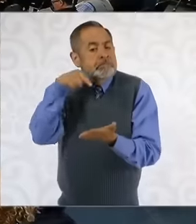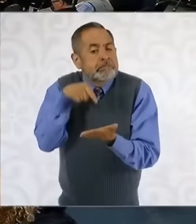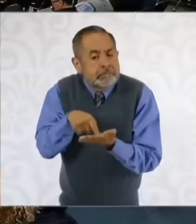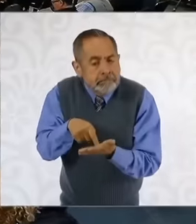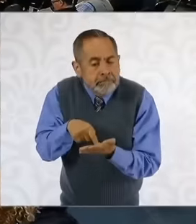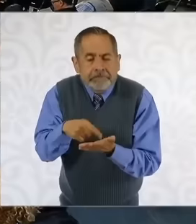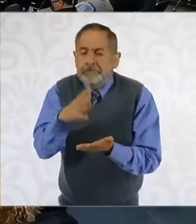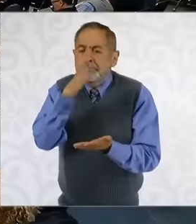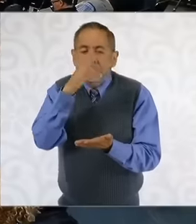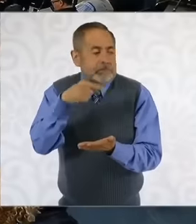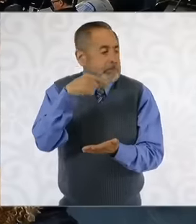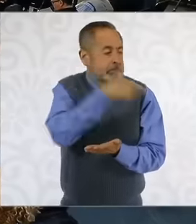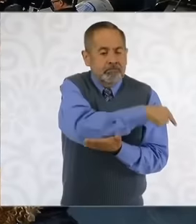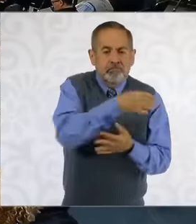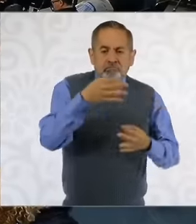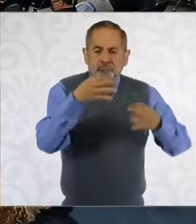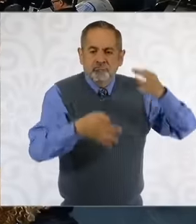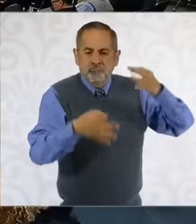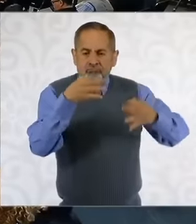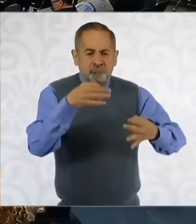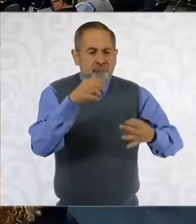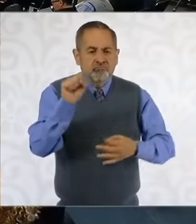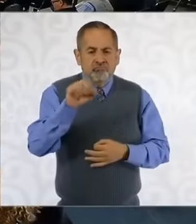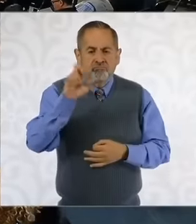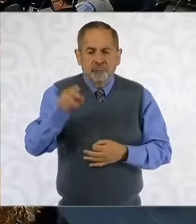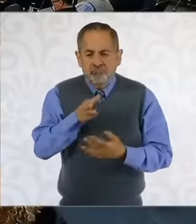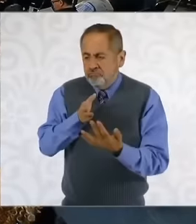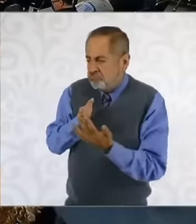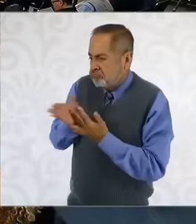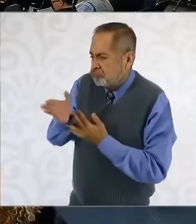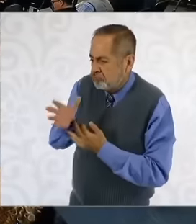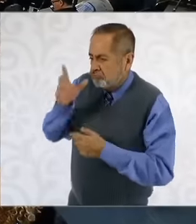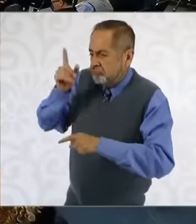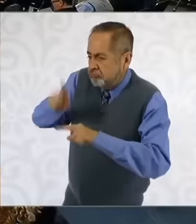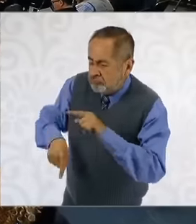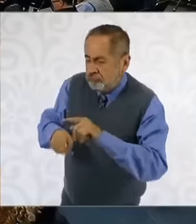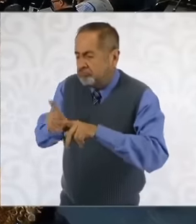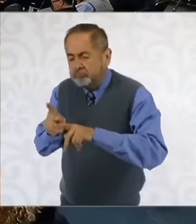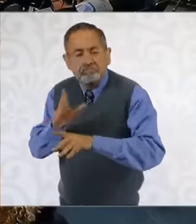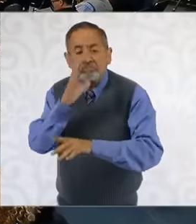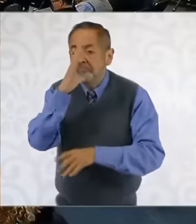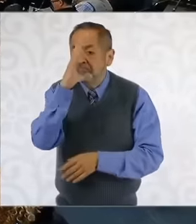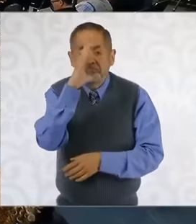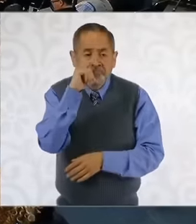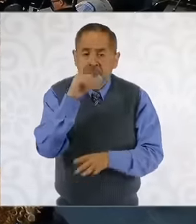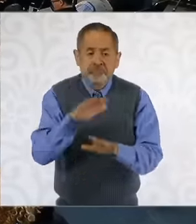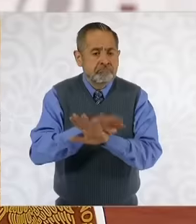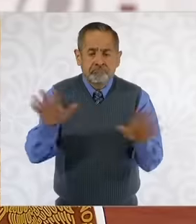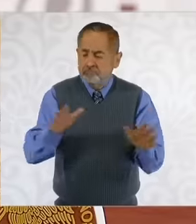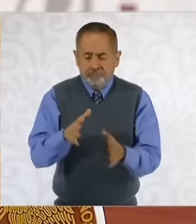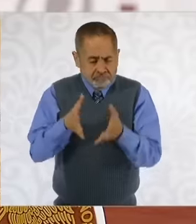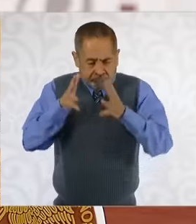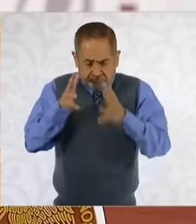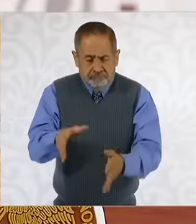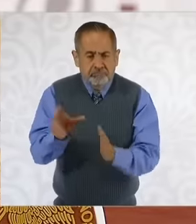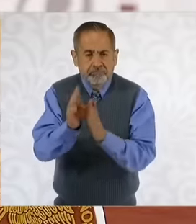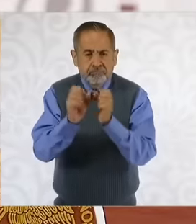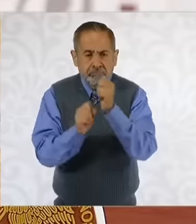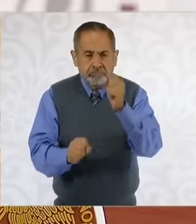supreme court of our country itself, I quickly cite to conclude a very important contradiction